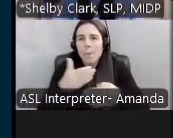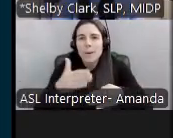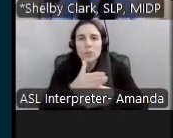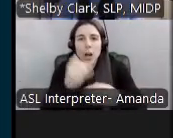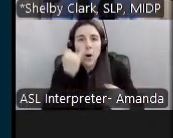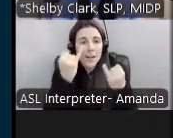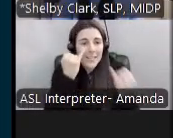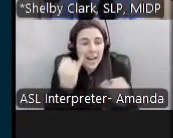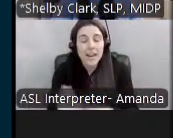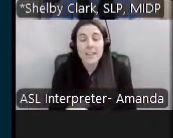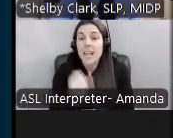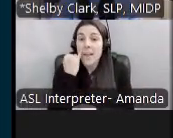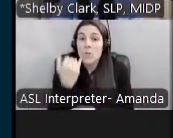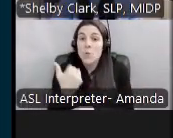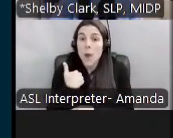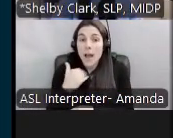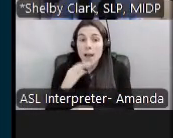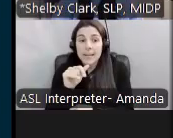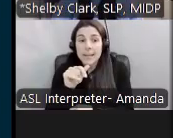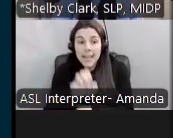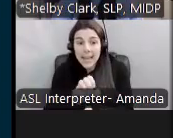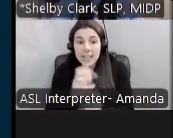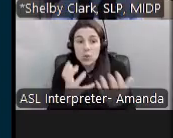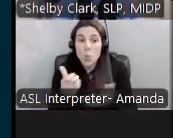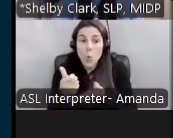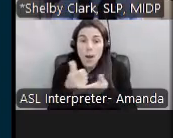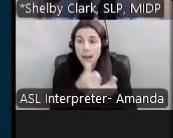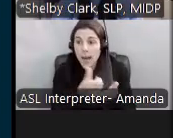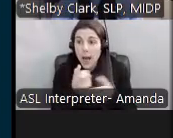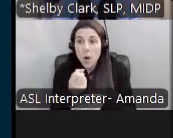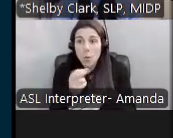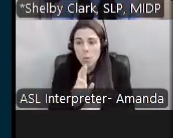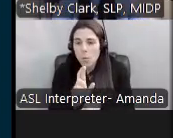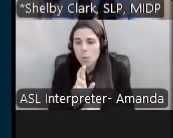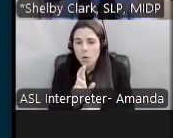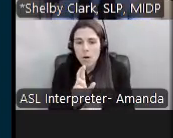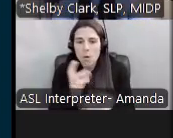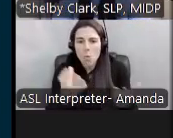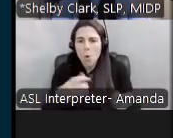case that you would like help on or just want to discuss, please